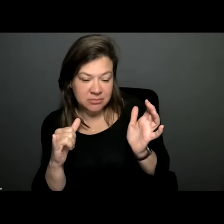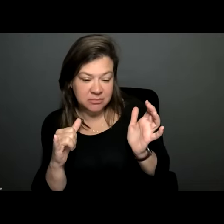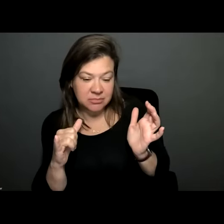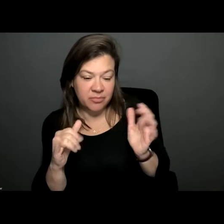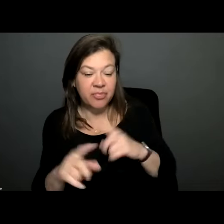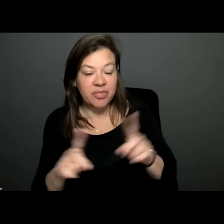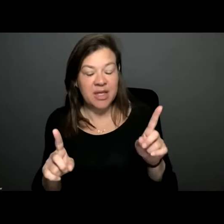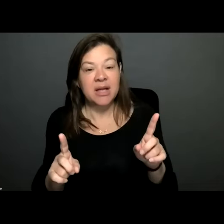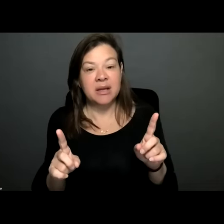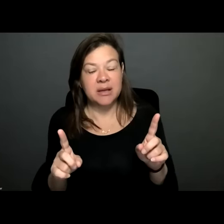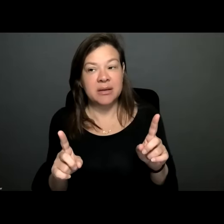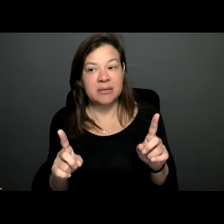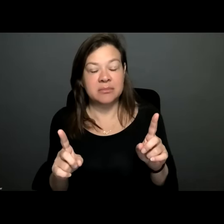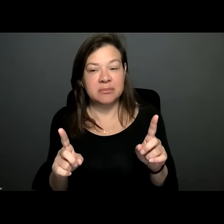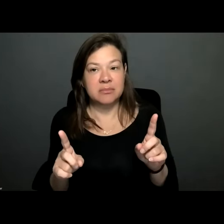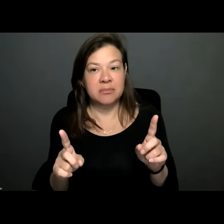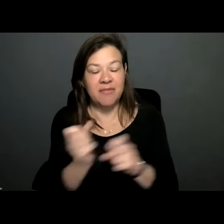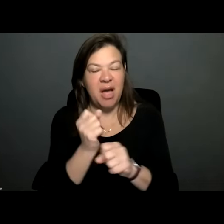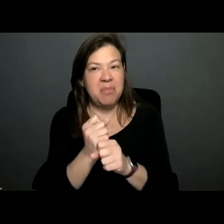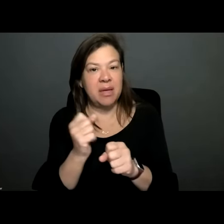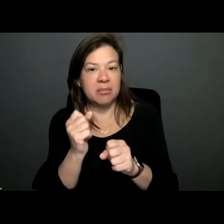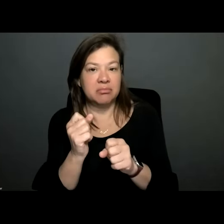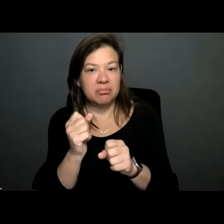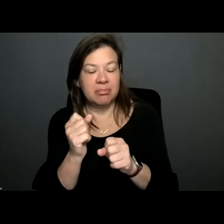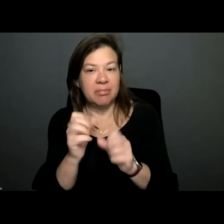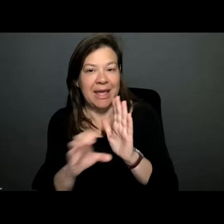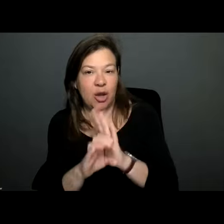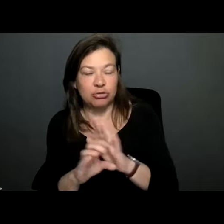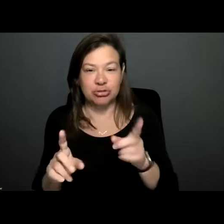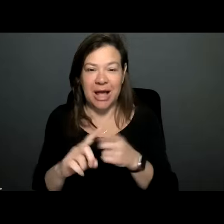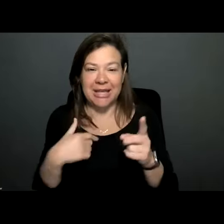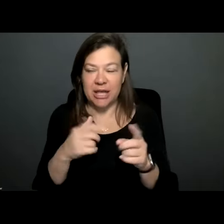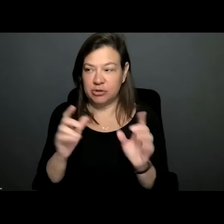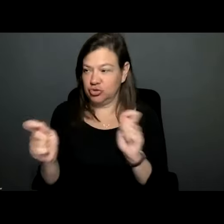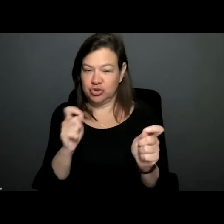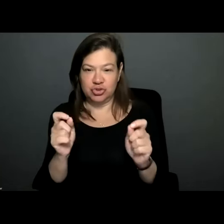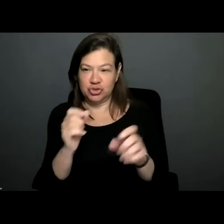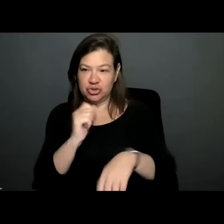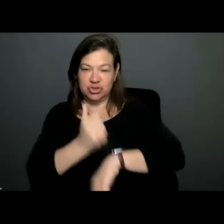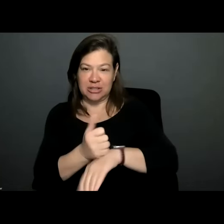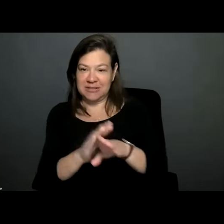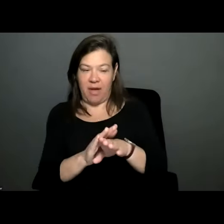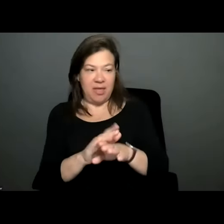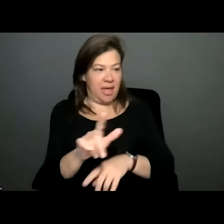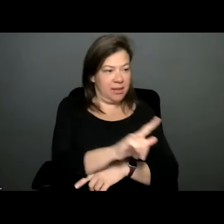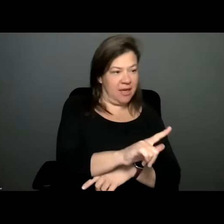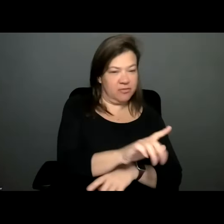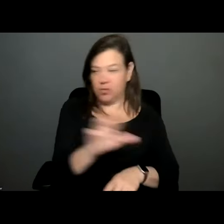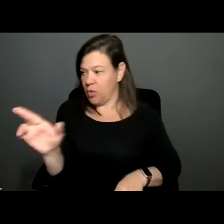and I'm happy to also justify that left, right, and center. So I think that's what really, really gives me joy.